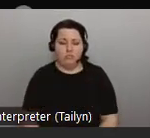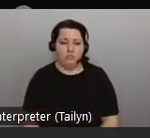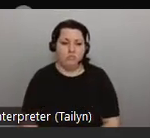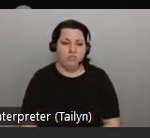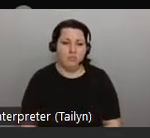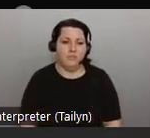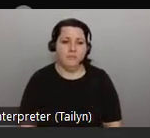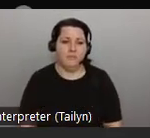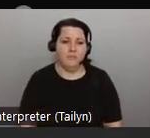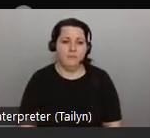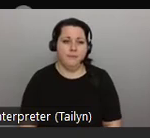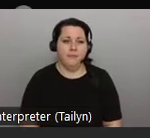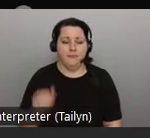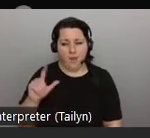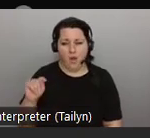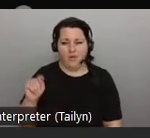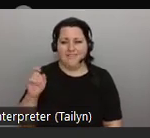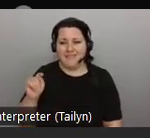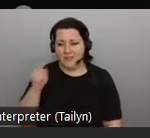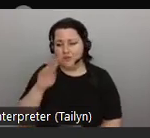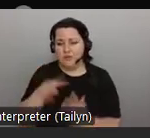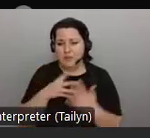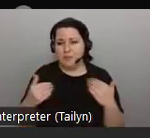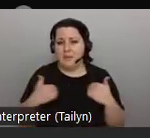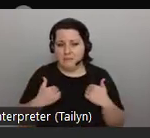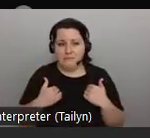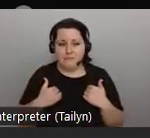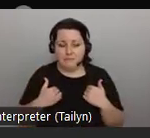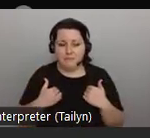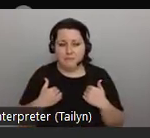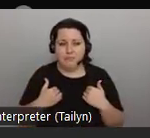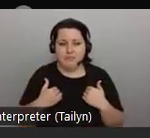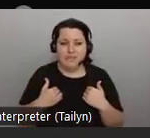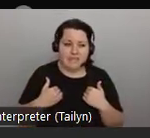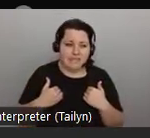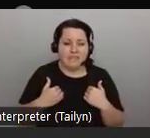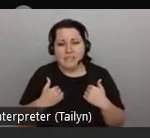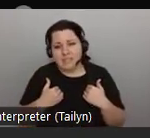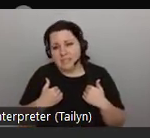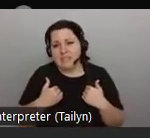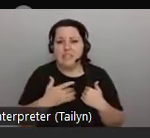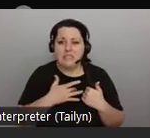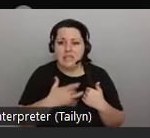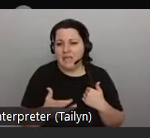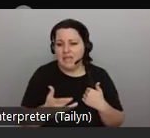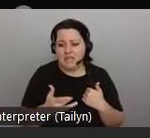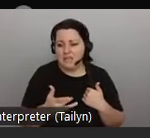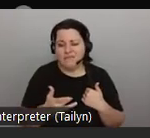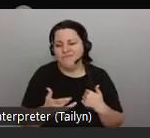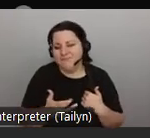we keep the behavior we want for users. There is an alpha text for tables,